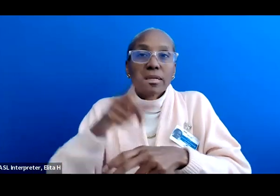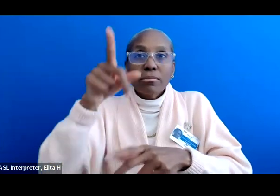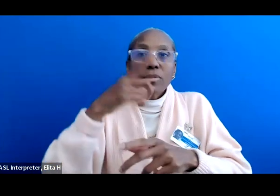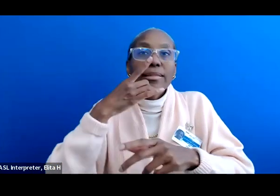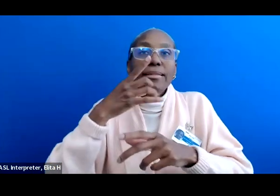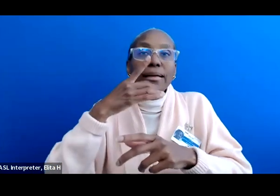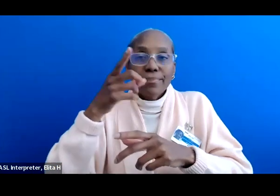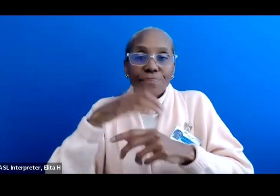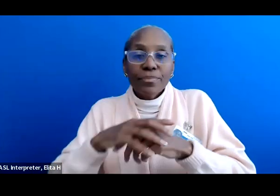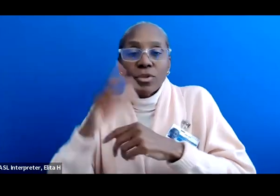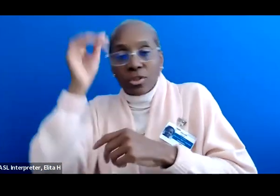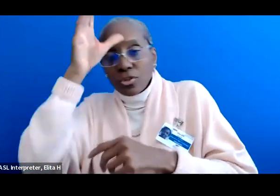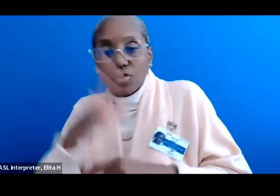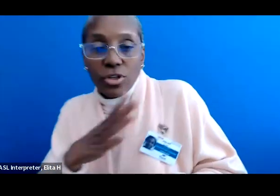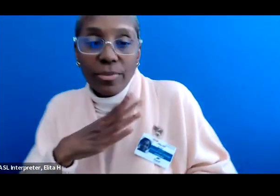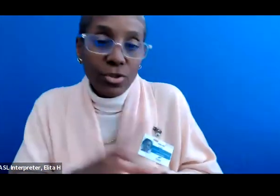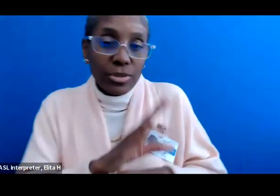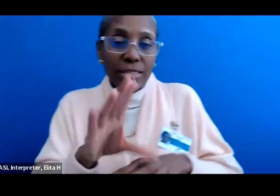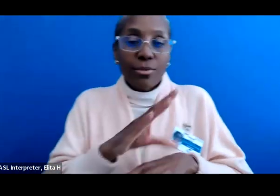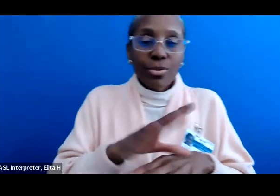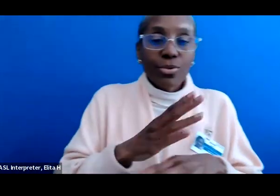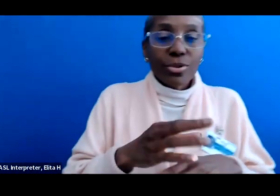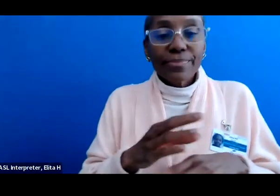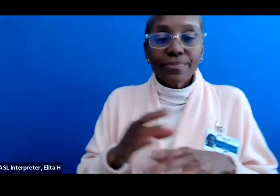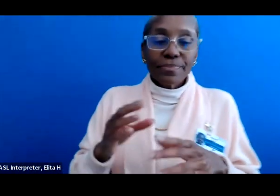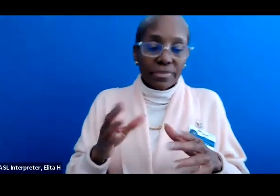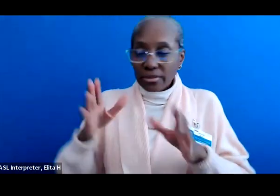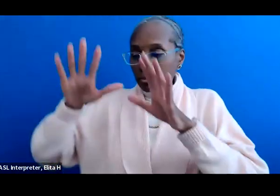I had a gentleman who was using his computer next to his refrigerator in